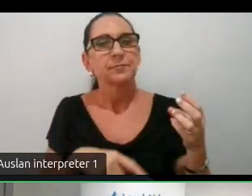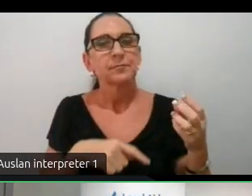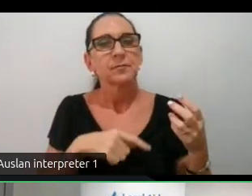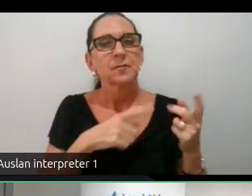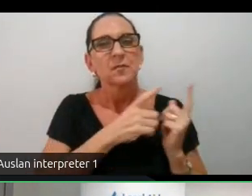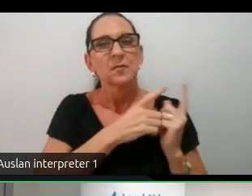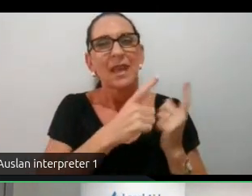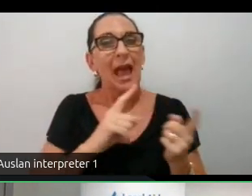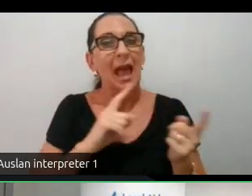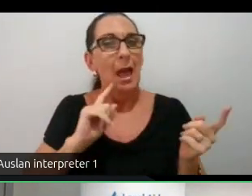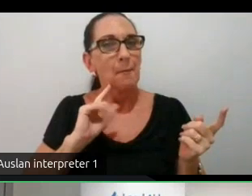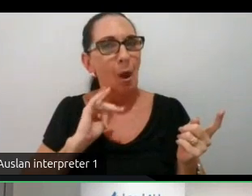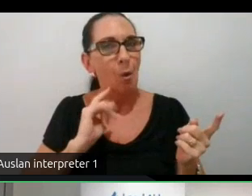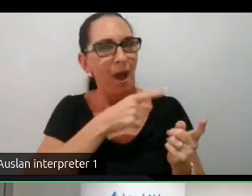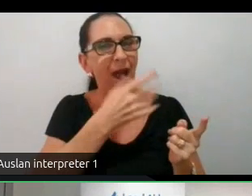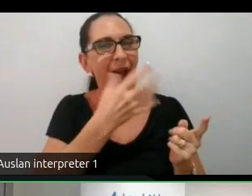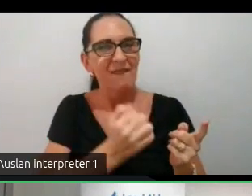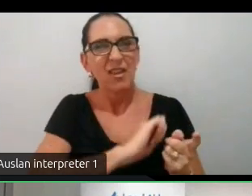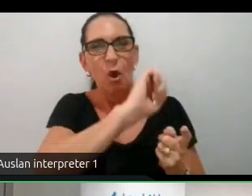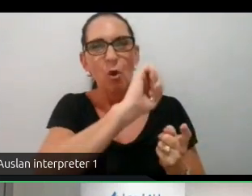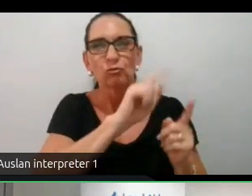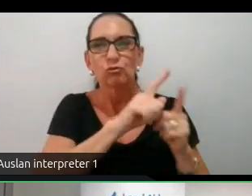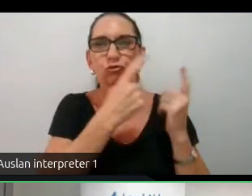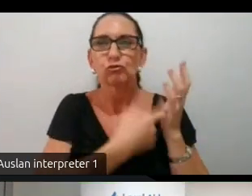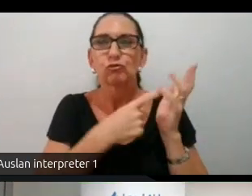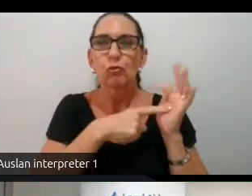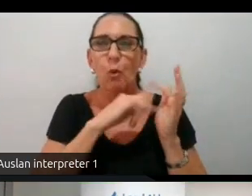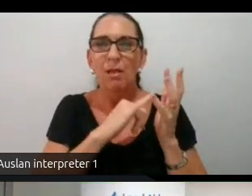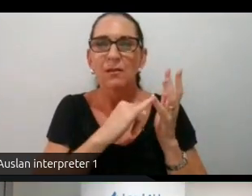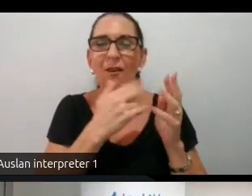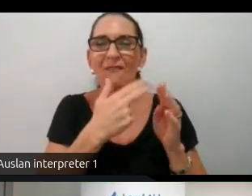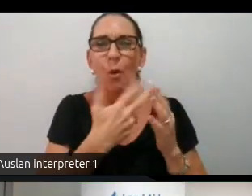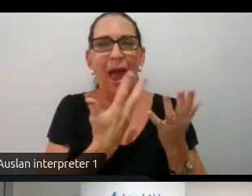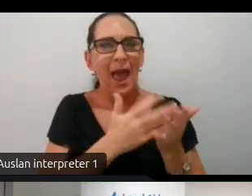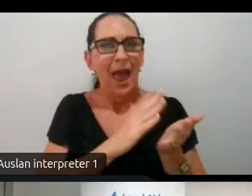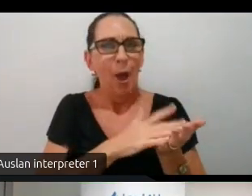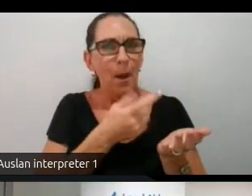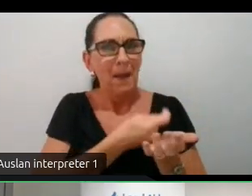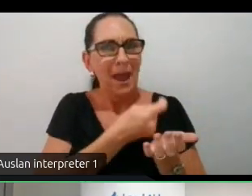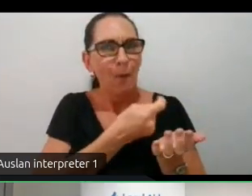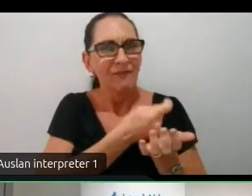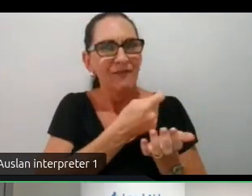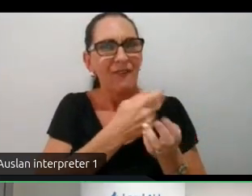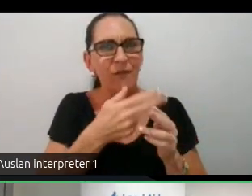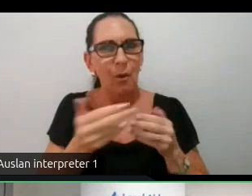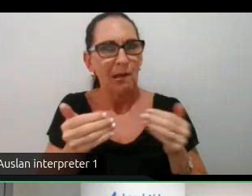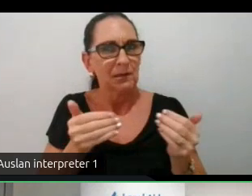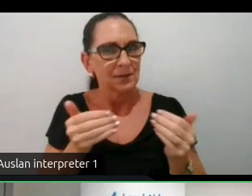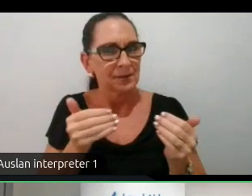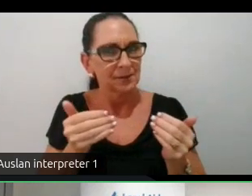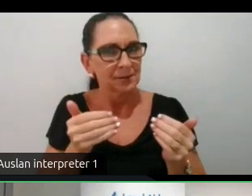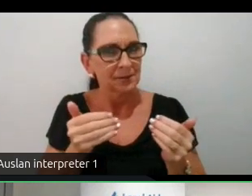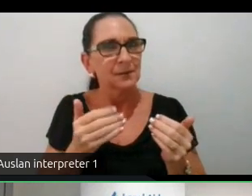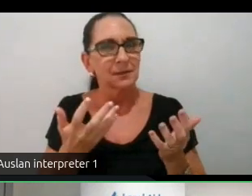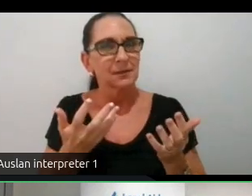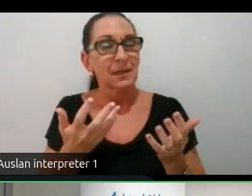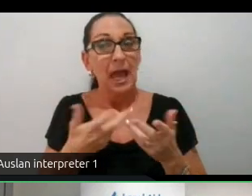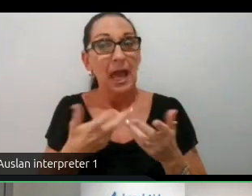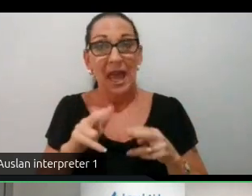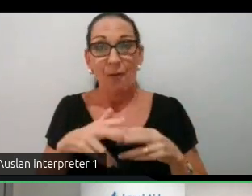they have their own rules or their own hardship um programs and the enforcement or the complaints